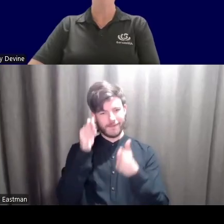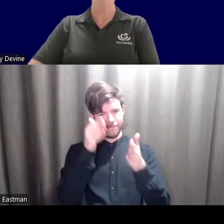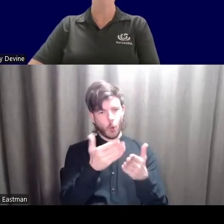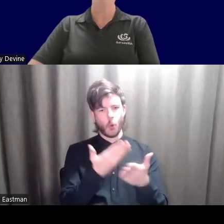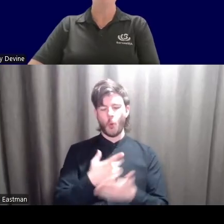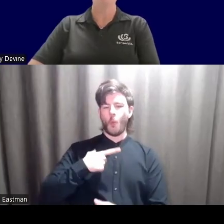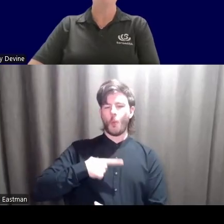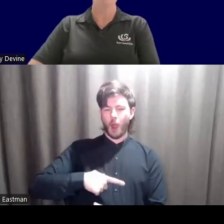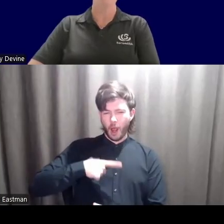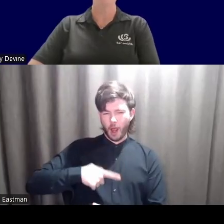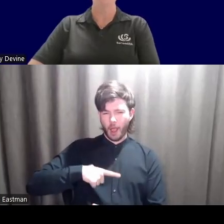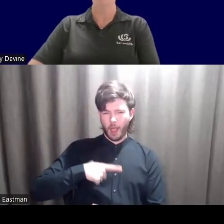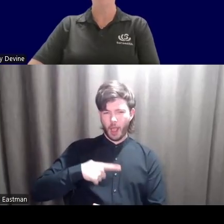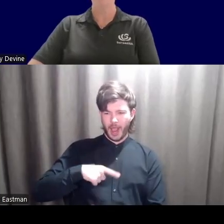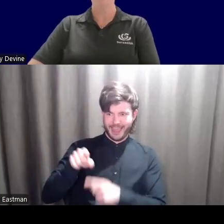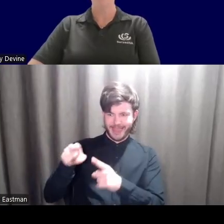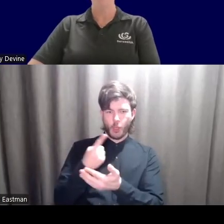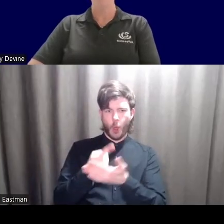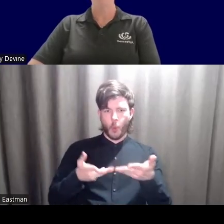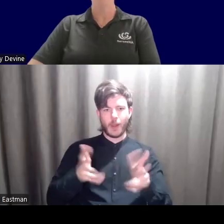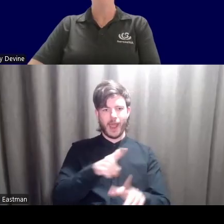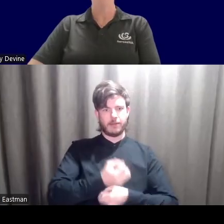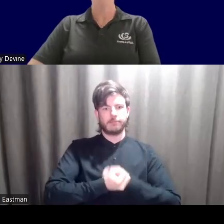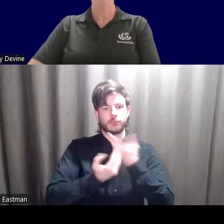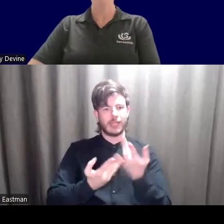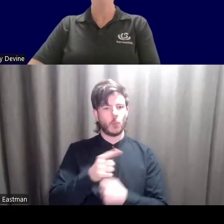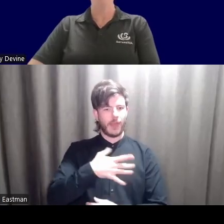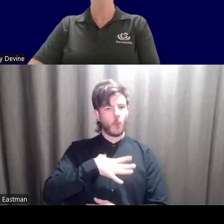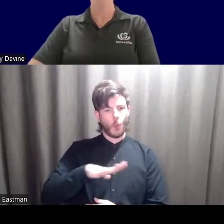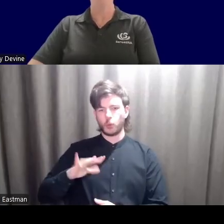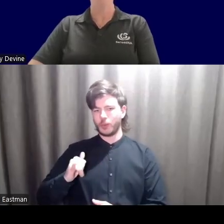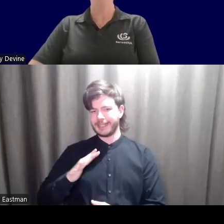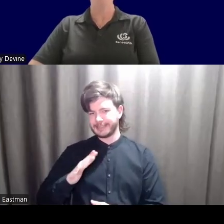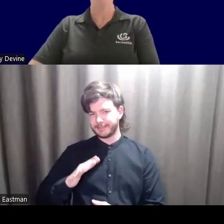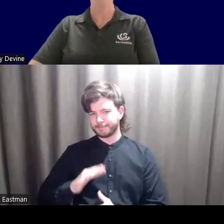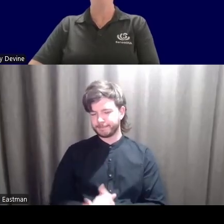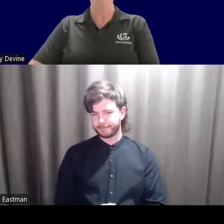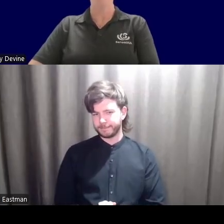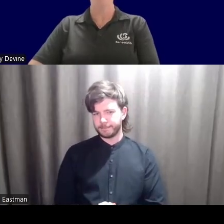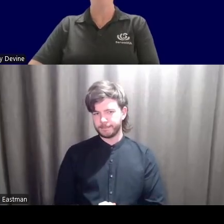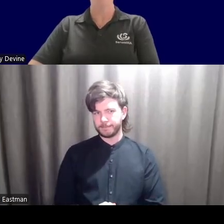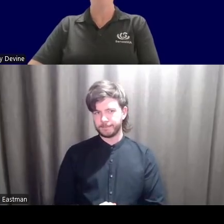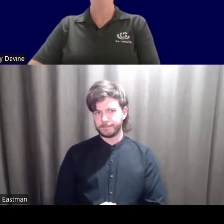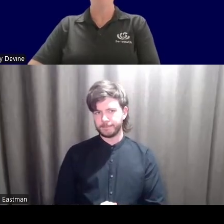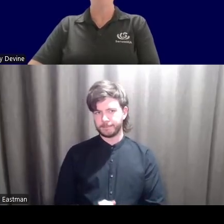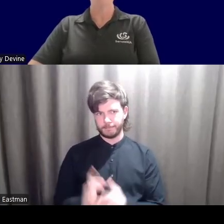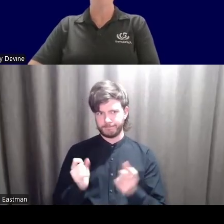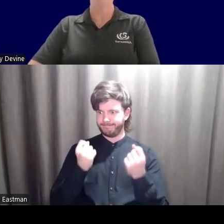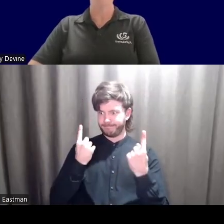to express their wants and needs. We recognise that behaviours occur for a reason and is part